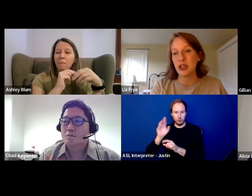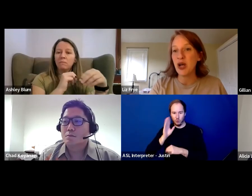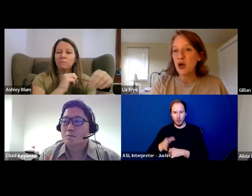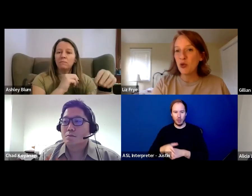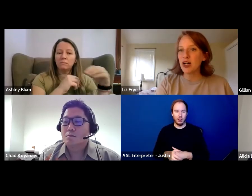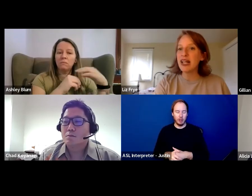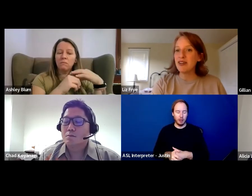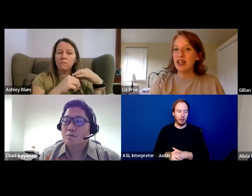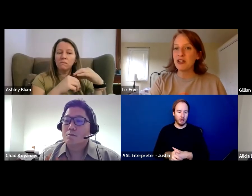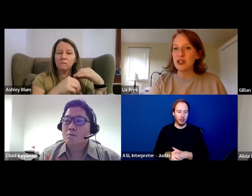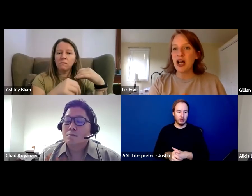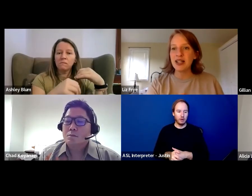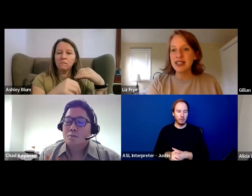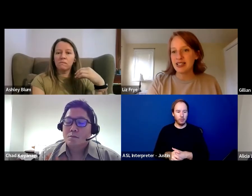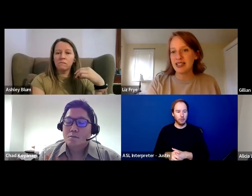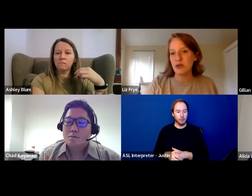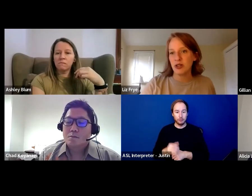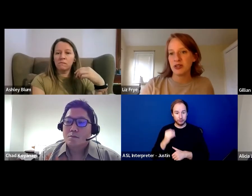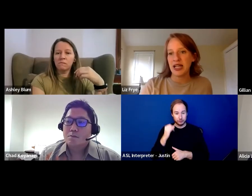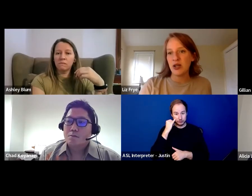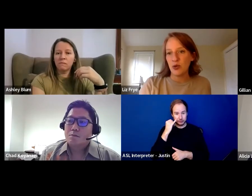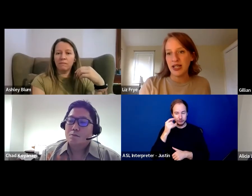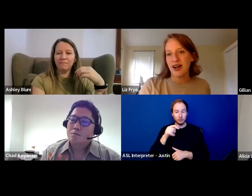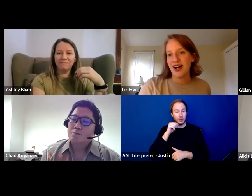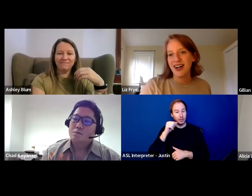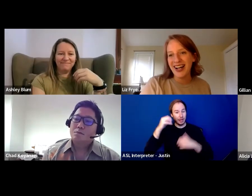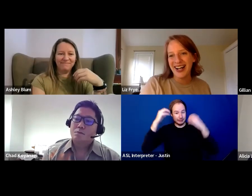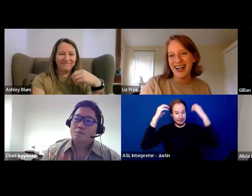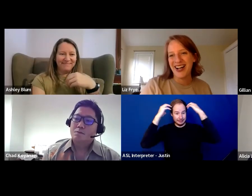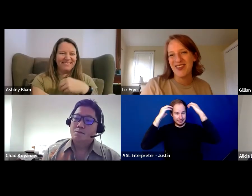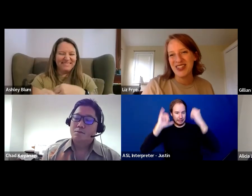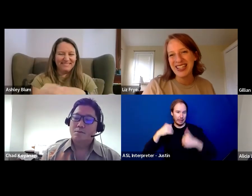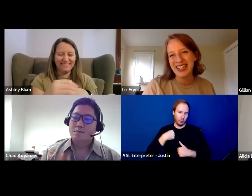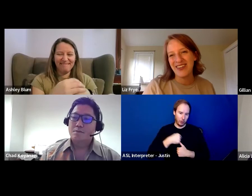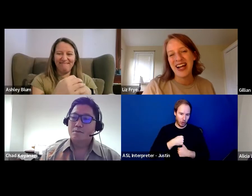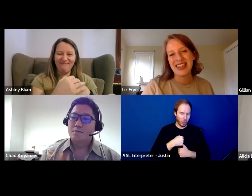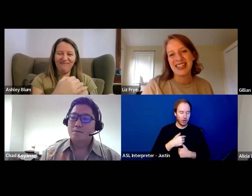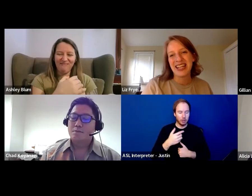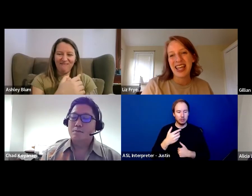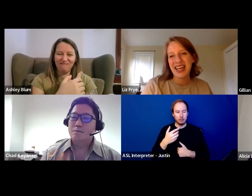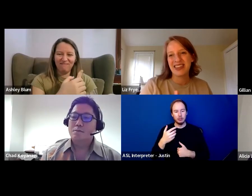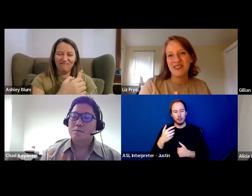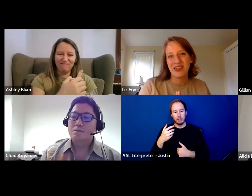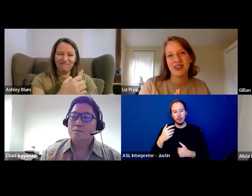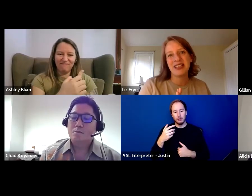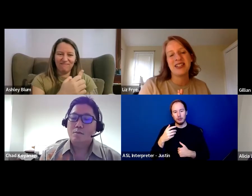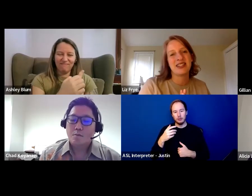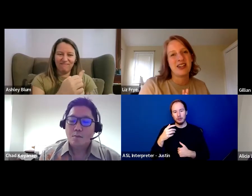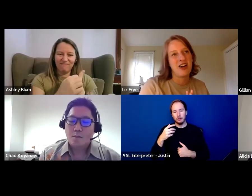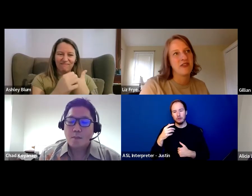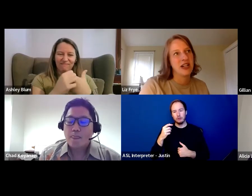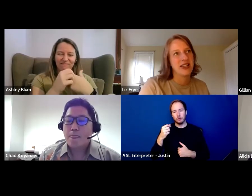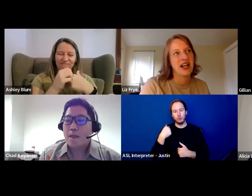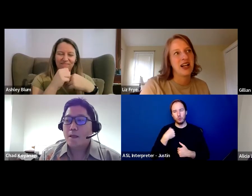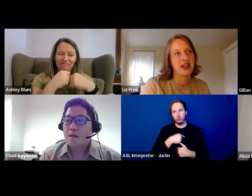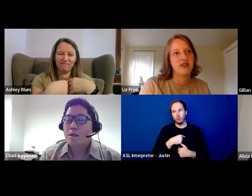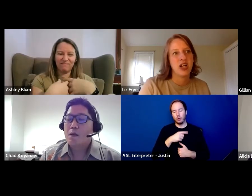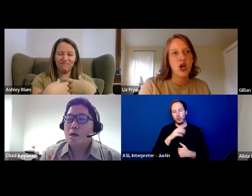So we're if you're not in Disney world like we are, I think at the very least offering that kind of